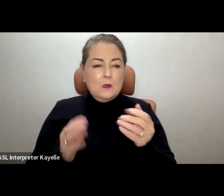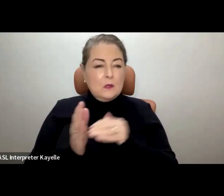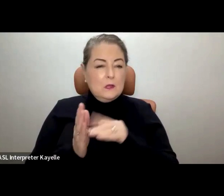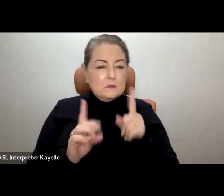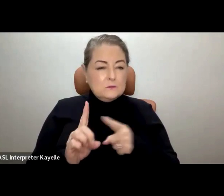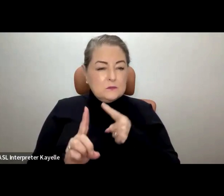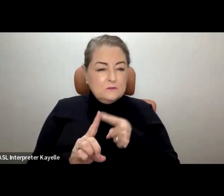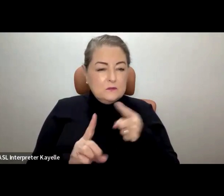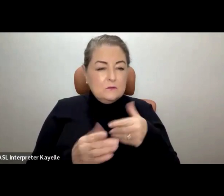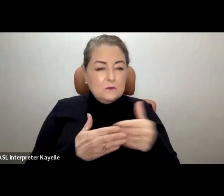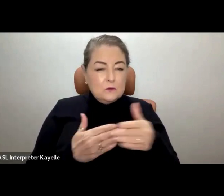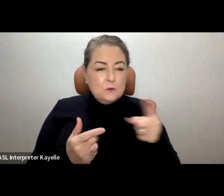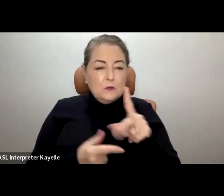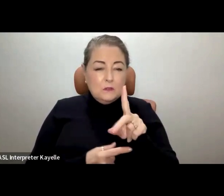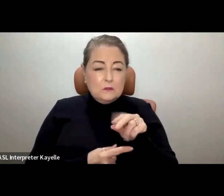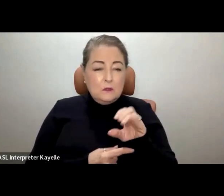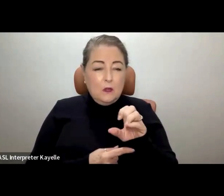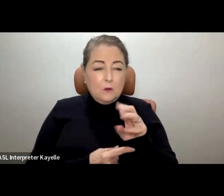though that's documentary in a different genre that we haven't